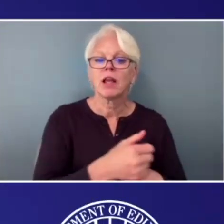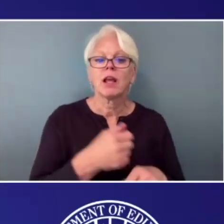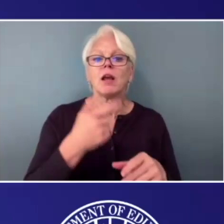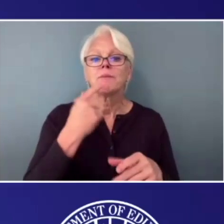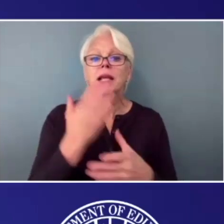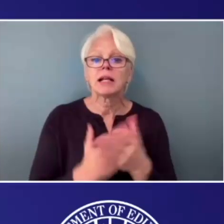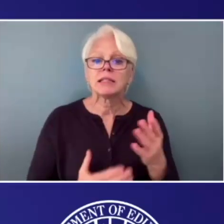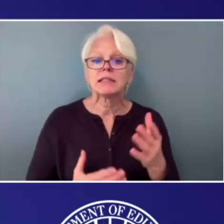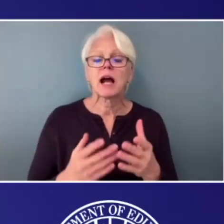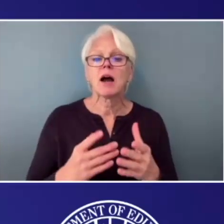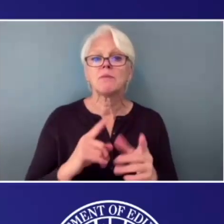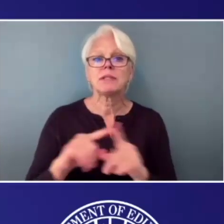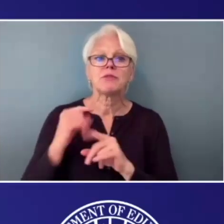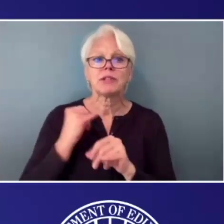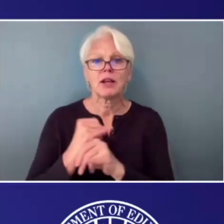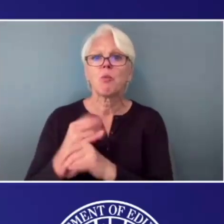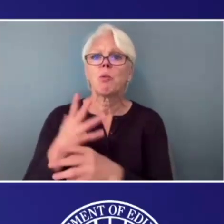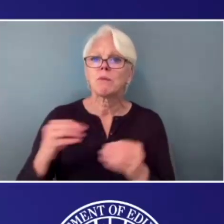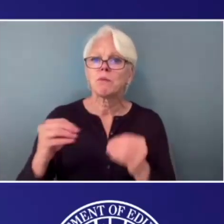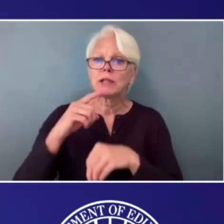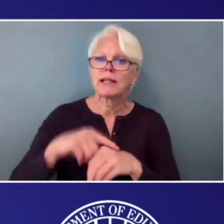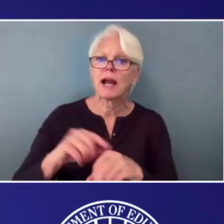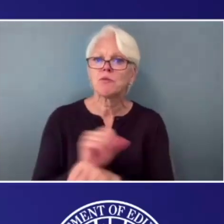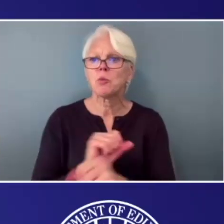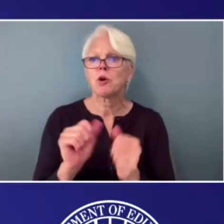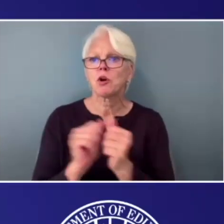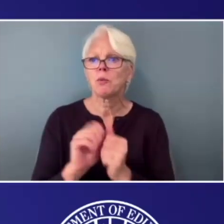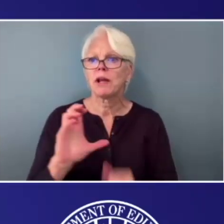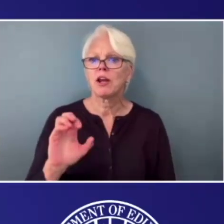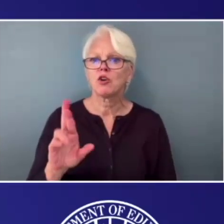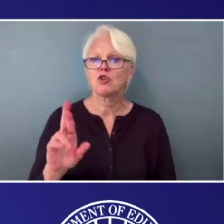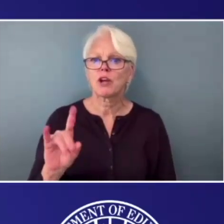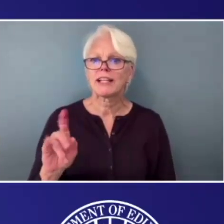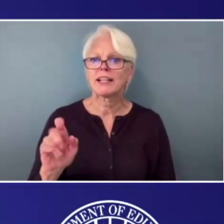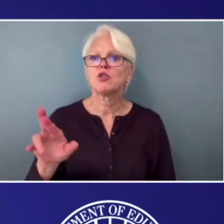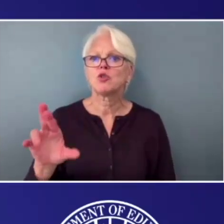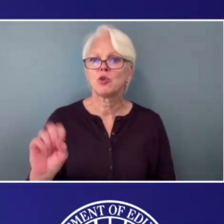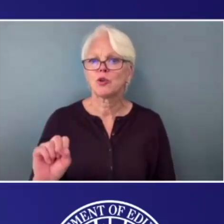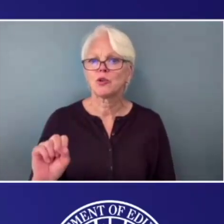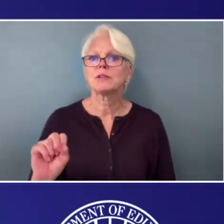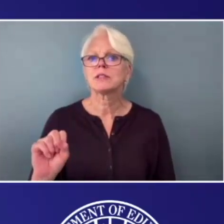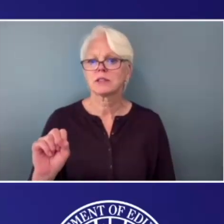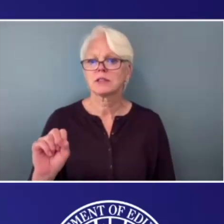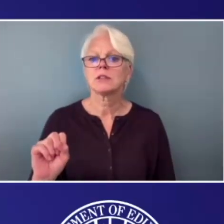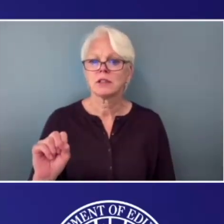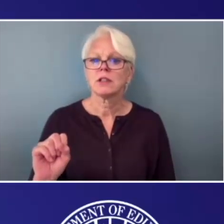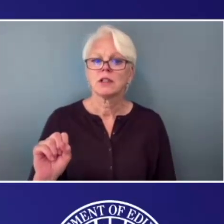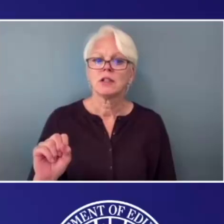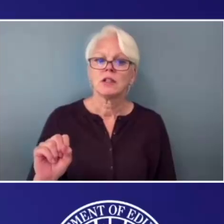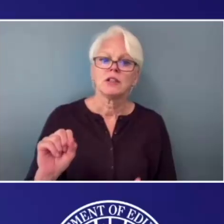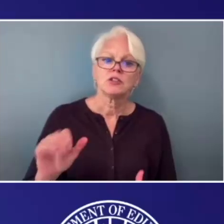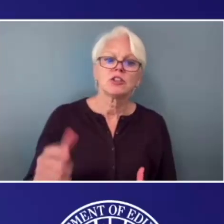and that sort of thing. And so we know that there are programs out, out there that people are considering